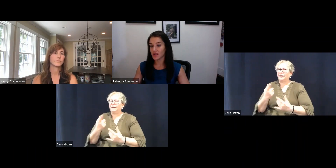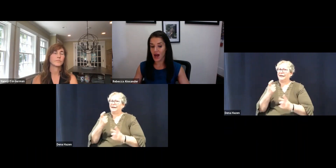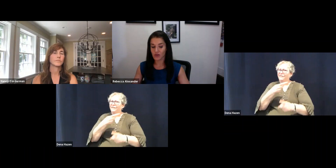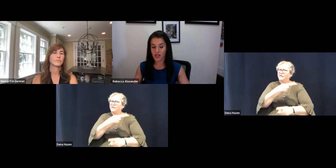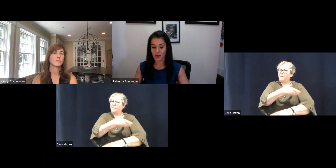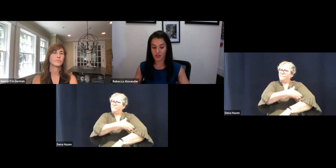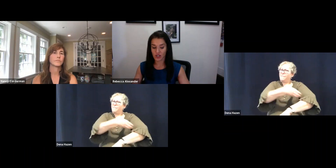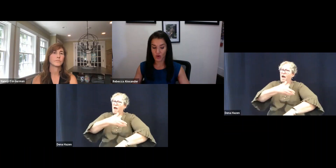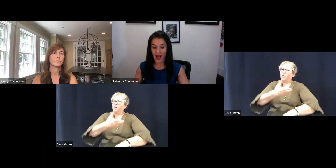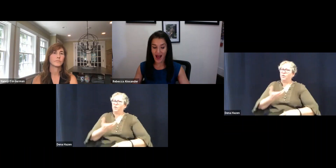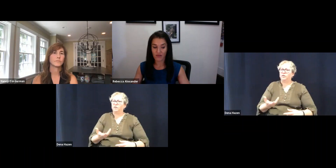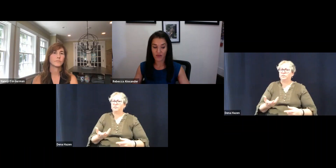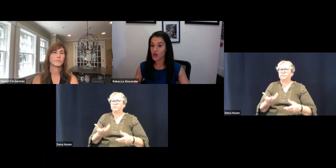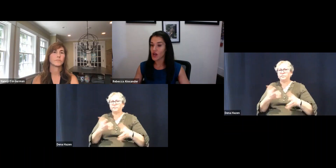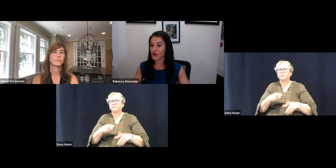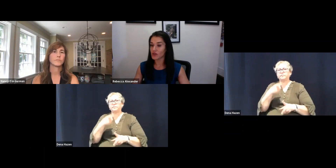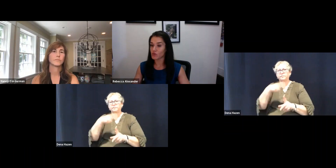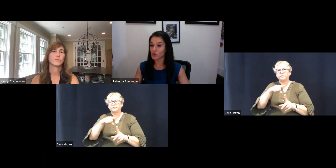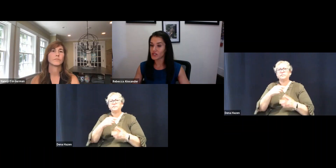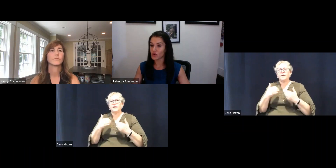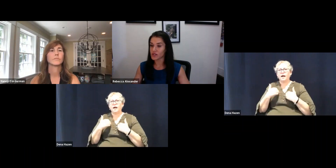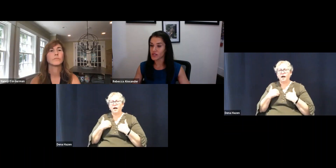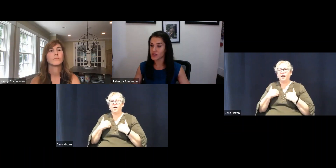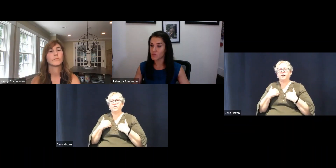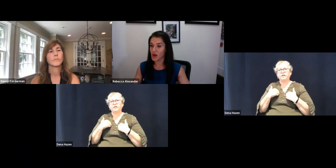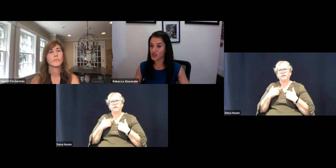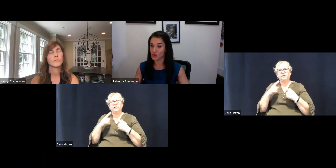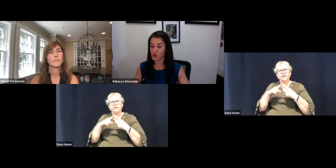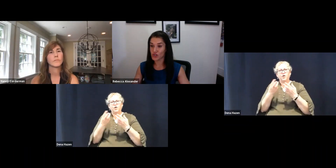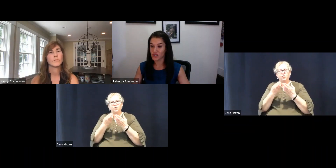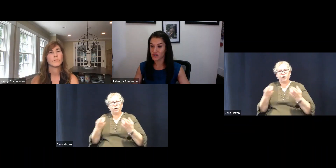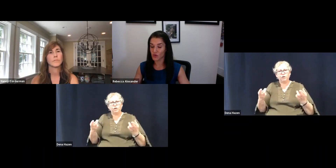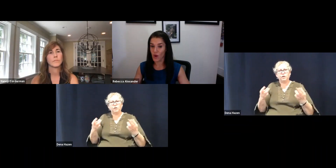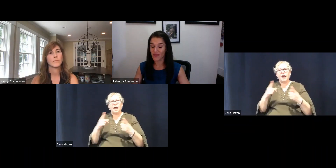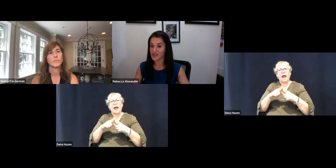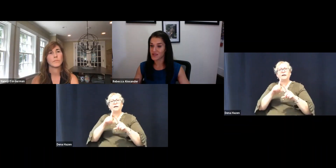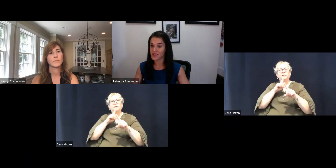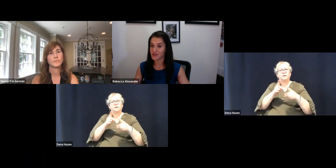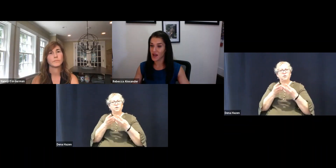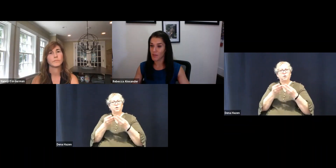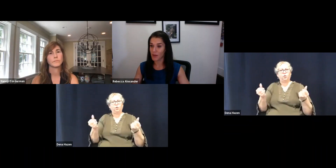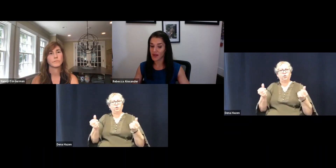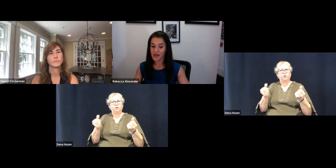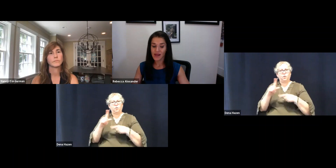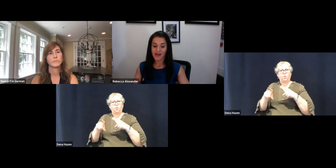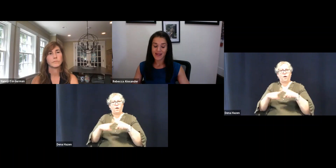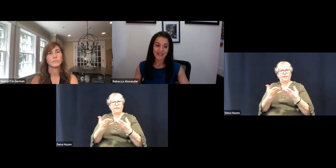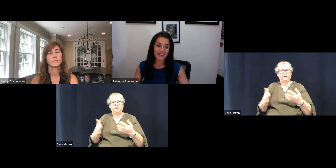It allows them to have not only resources, but solutions for when these things come up.